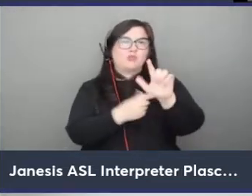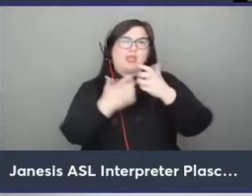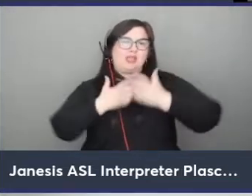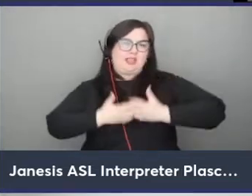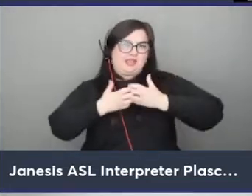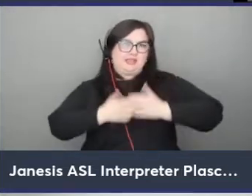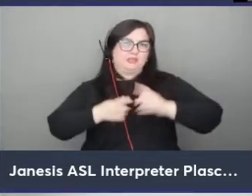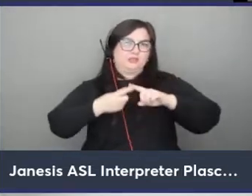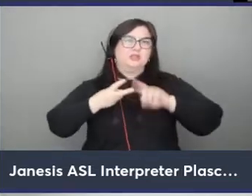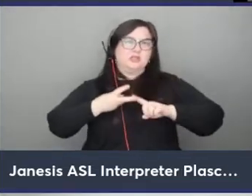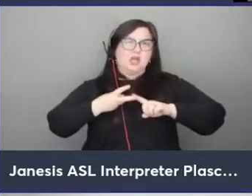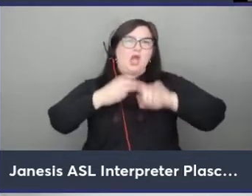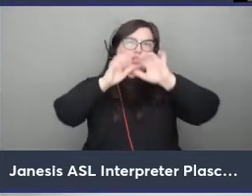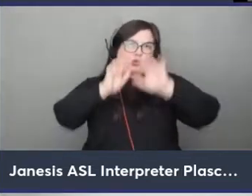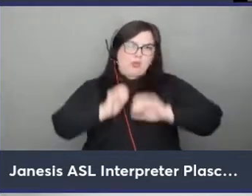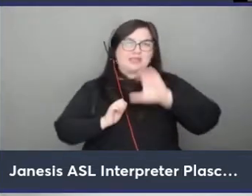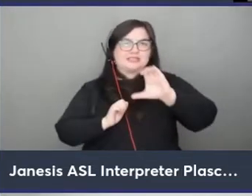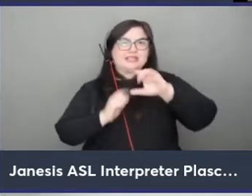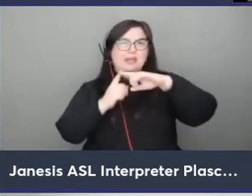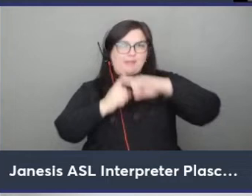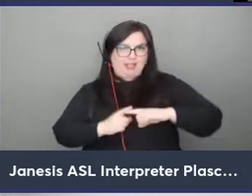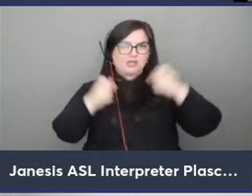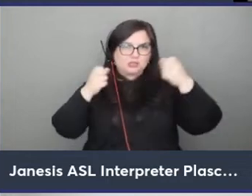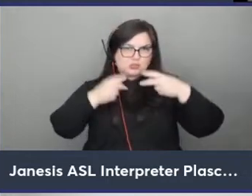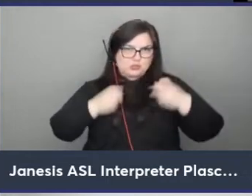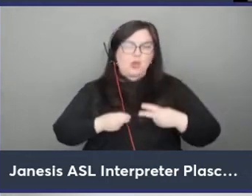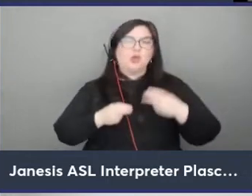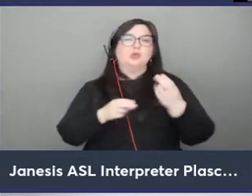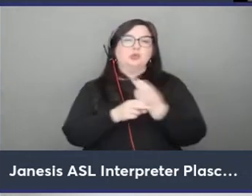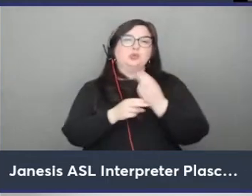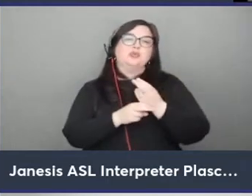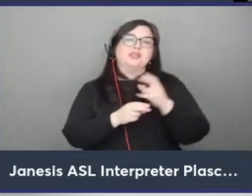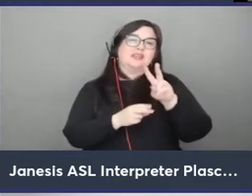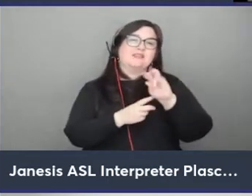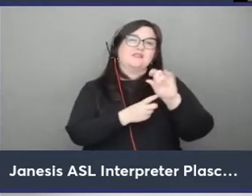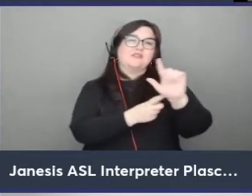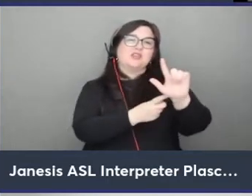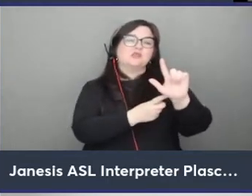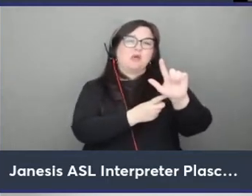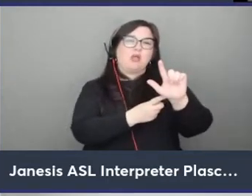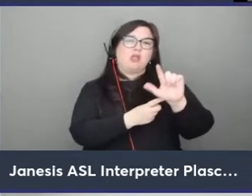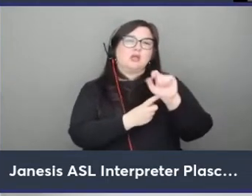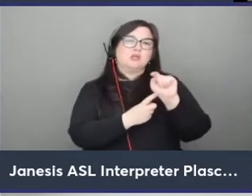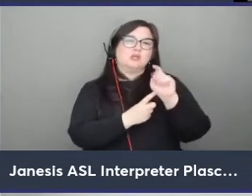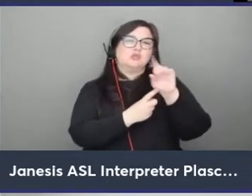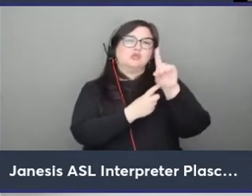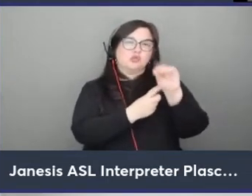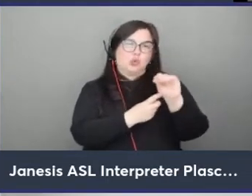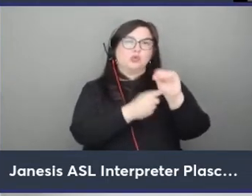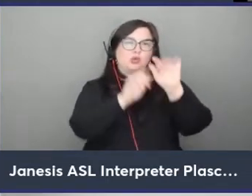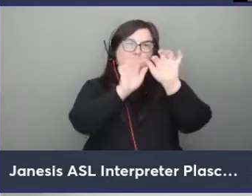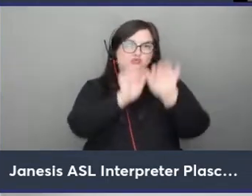you're writing some of the C++, and usually you're using Visual Studio to write most of your code. So I'm just gonna show you how this looks like